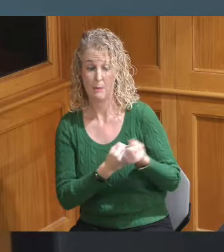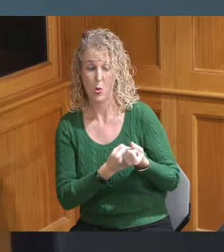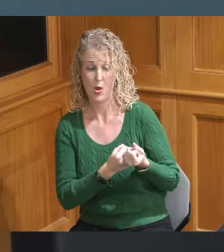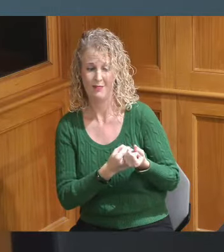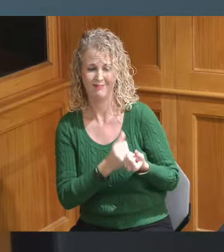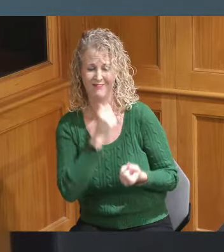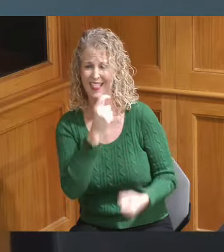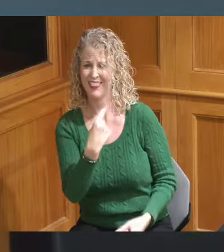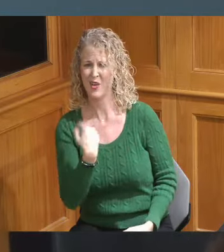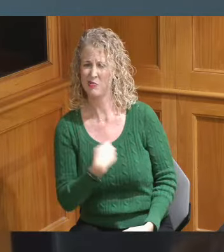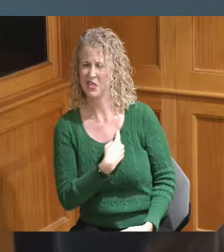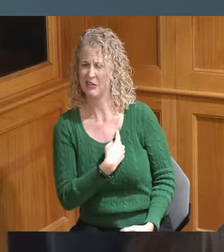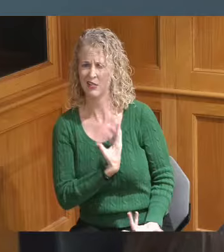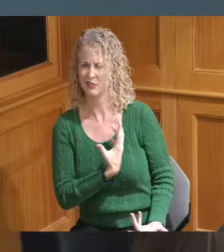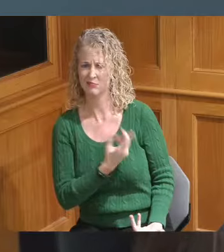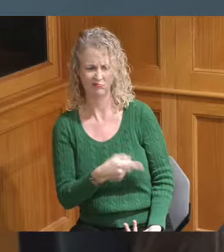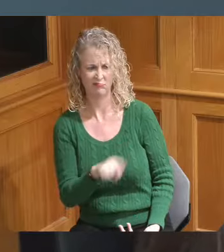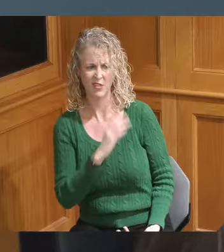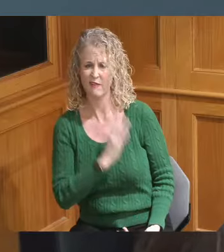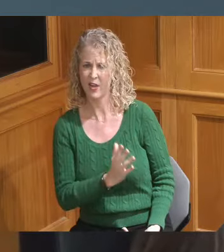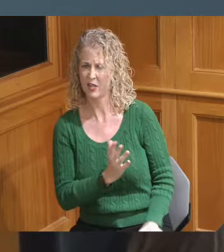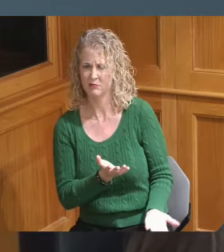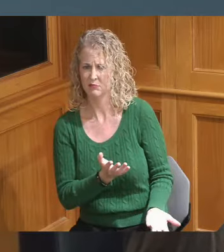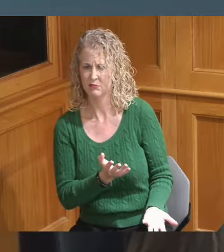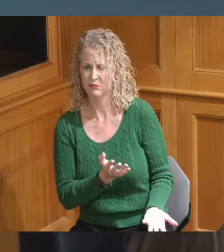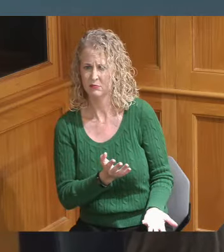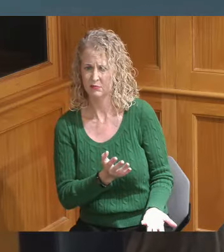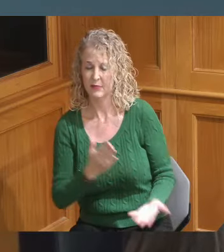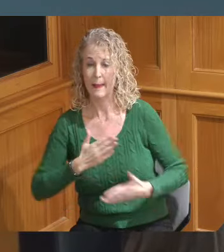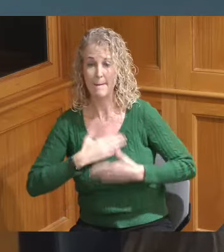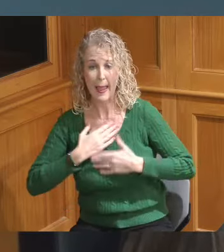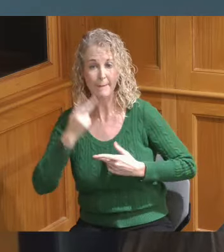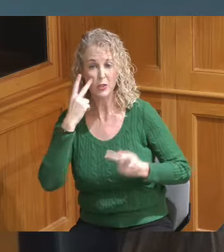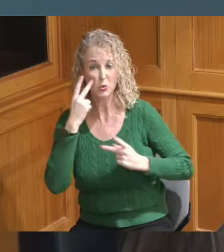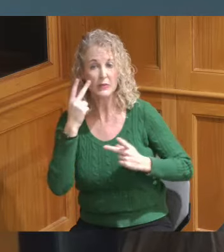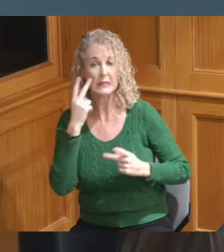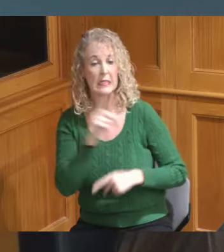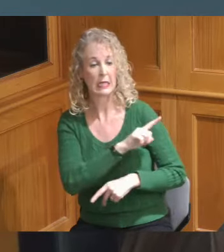that we give them from the county. I'm really happy about the developments. I voted on the